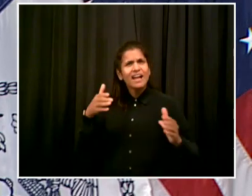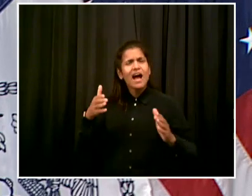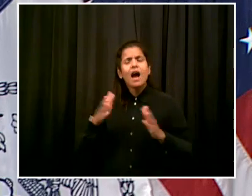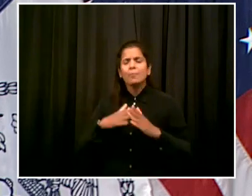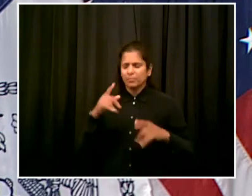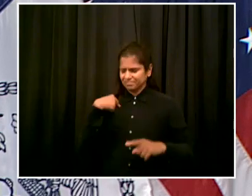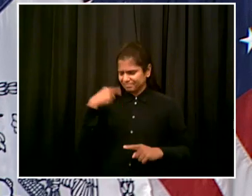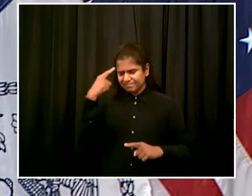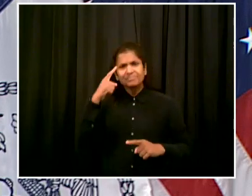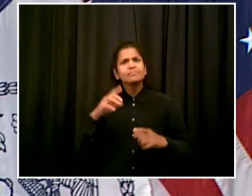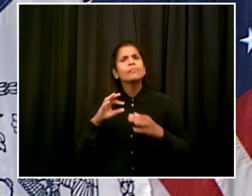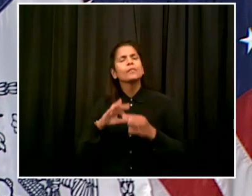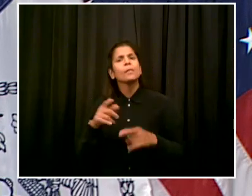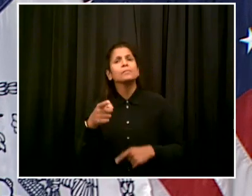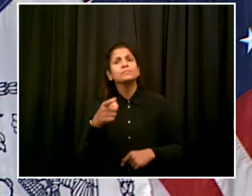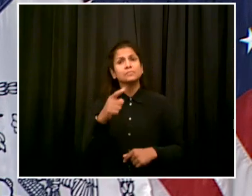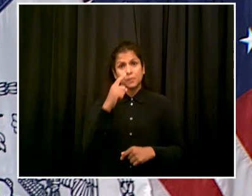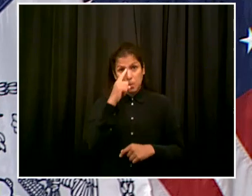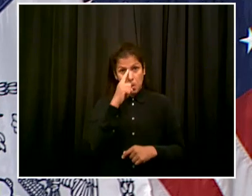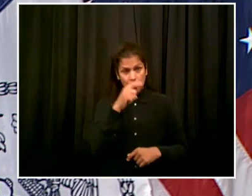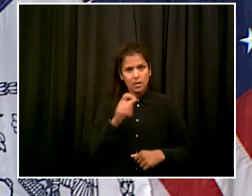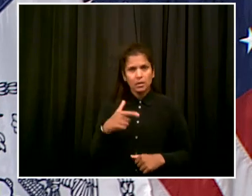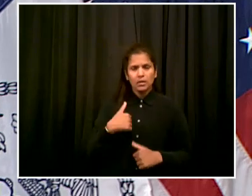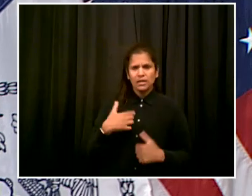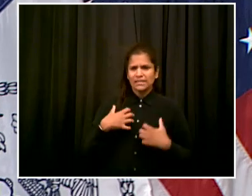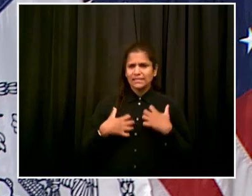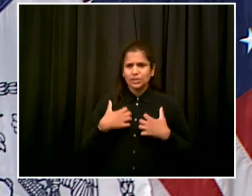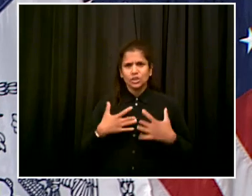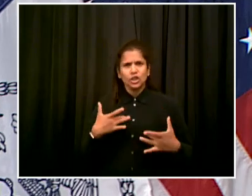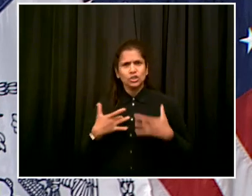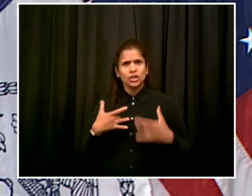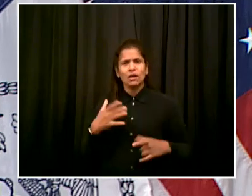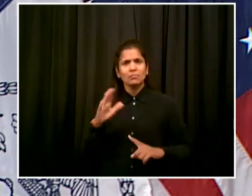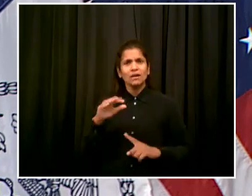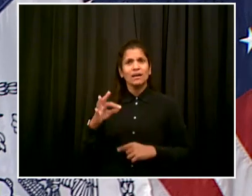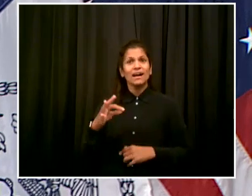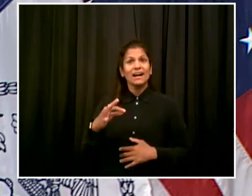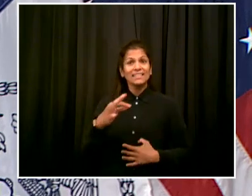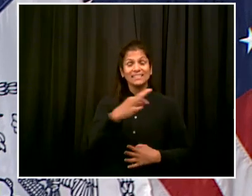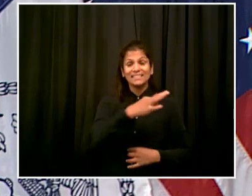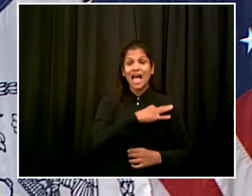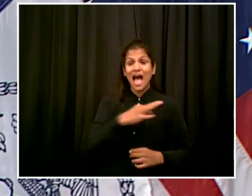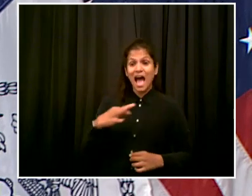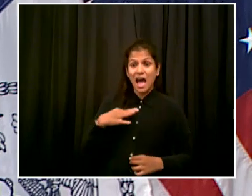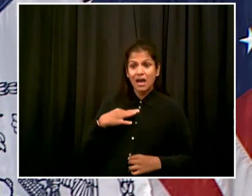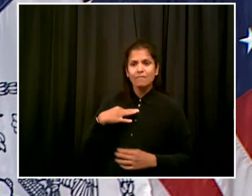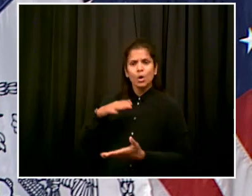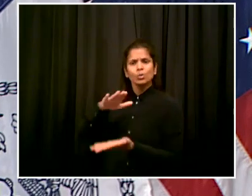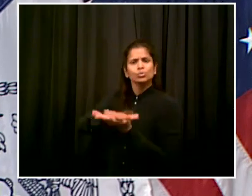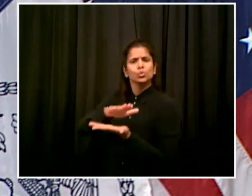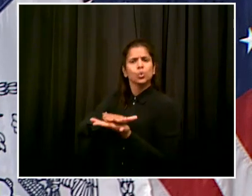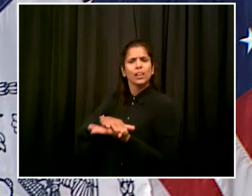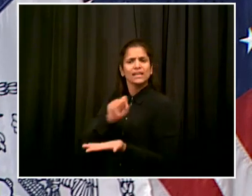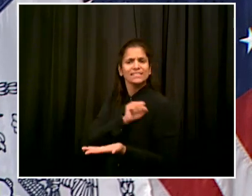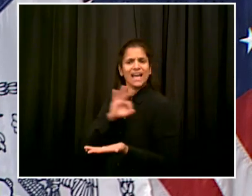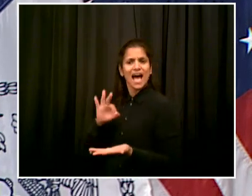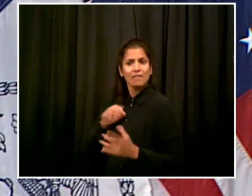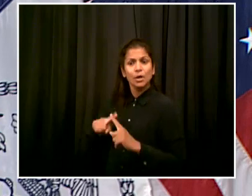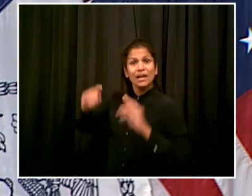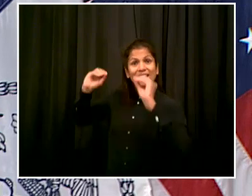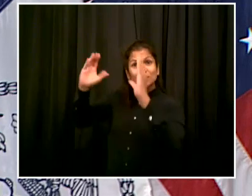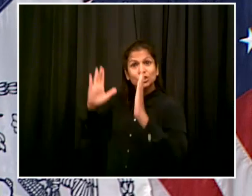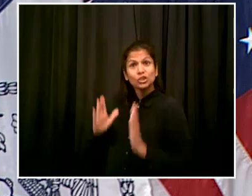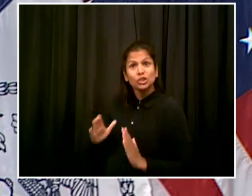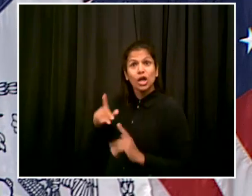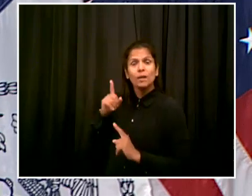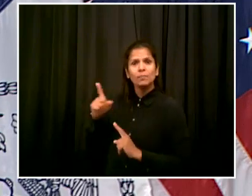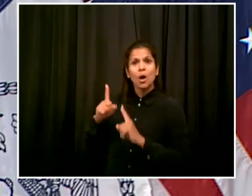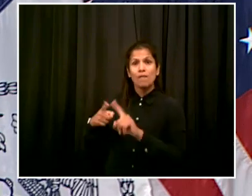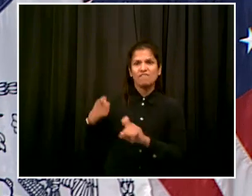HOW ARE YOU?